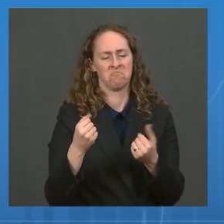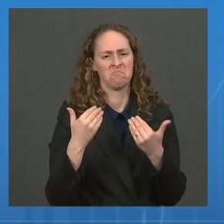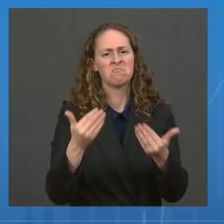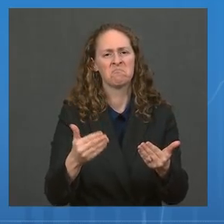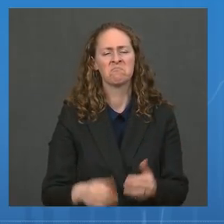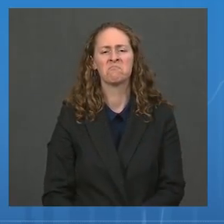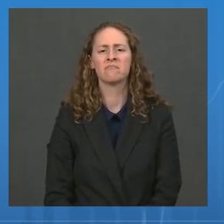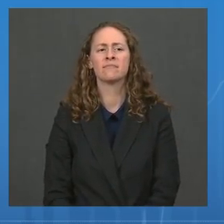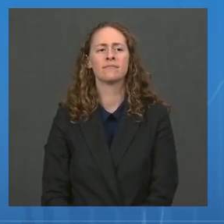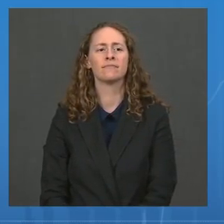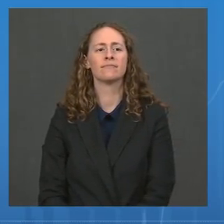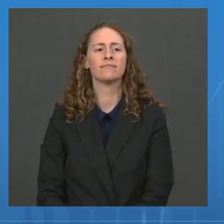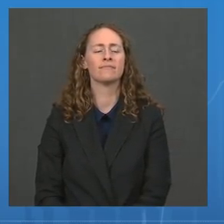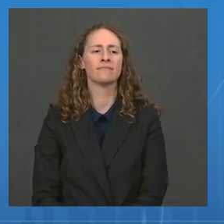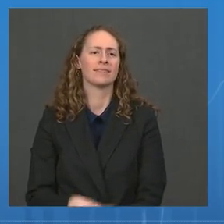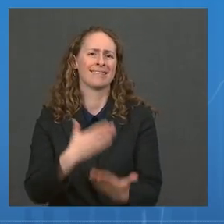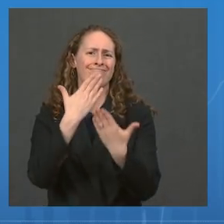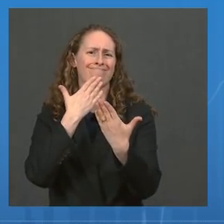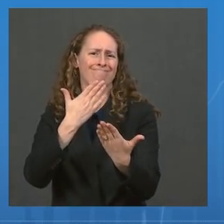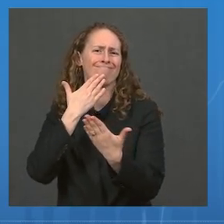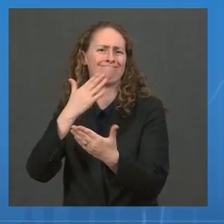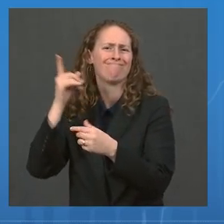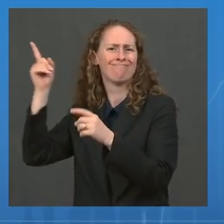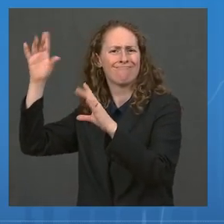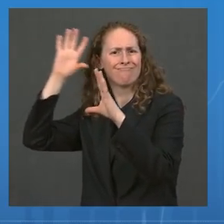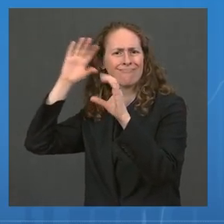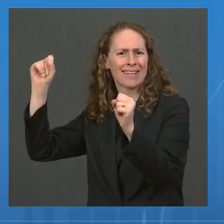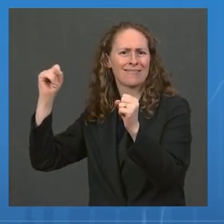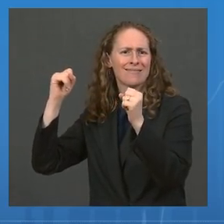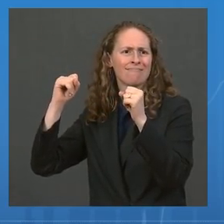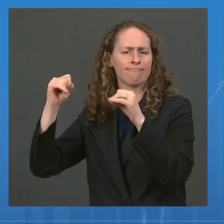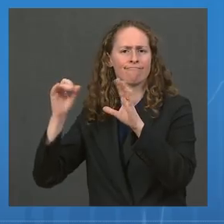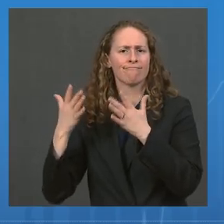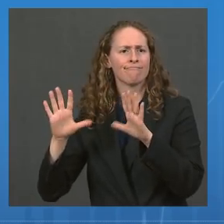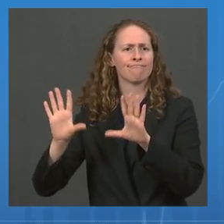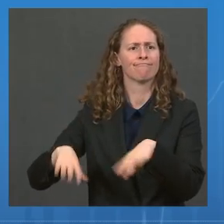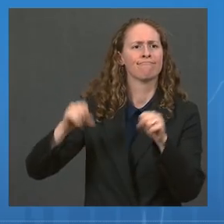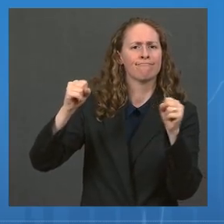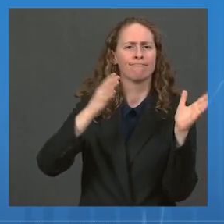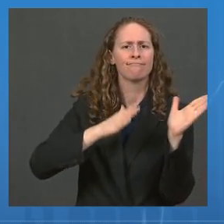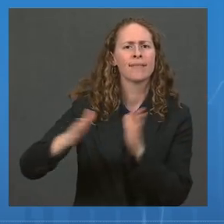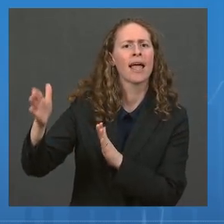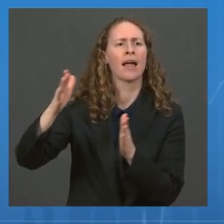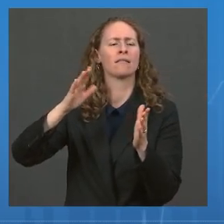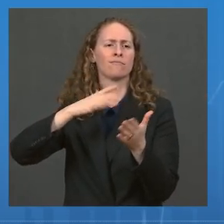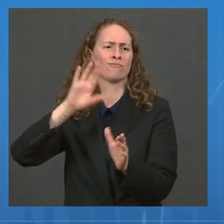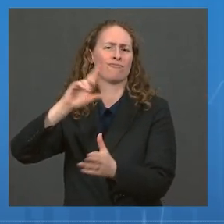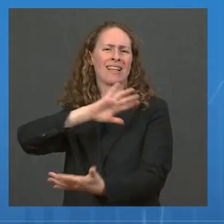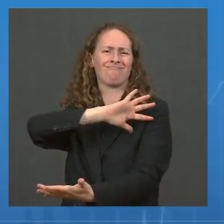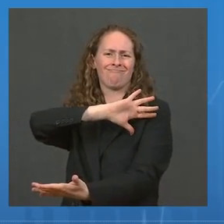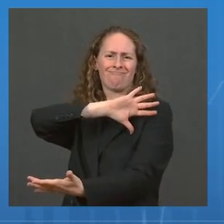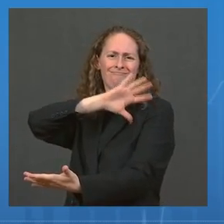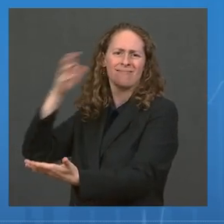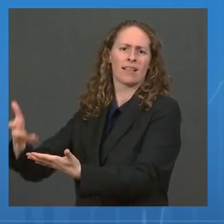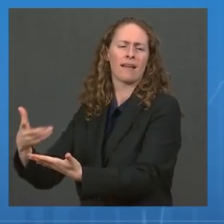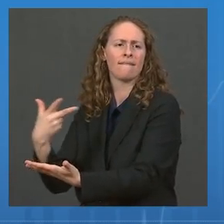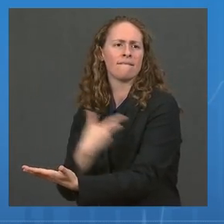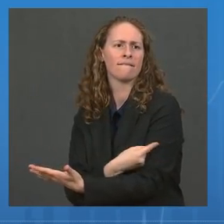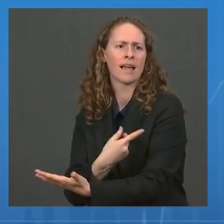Thanks to the President's actions, we've secured enough booster supply for every American. Boosters will be free for everyone,